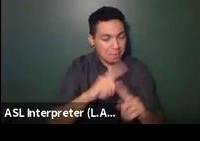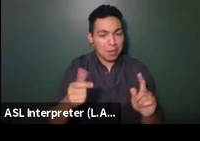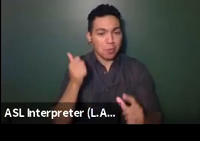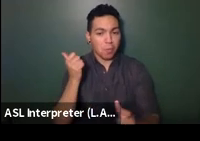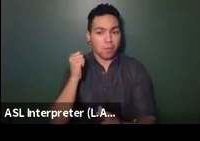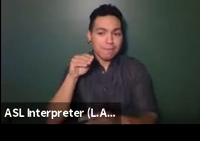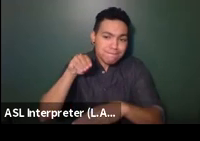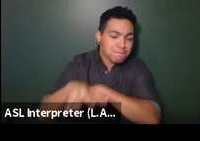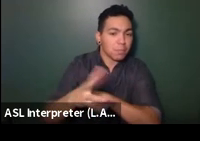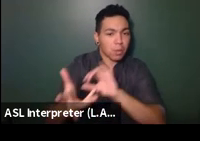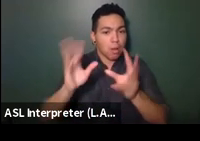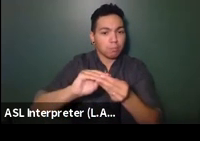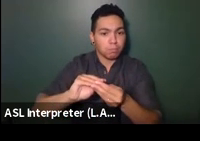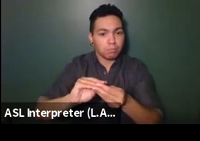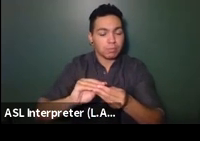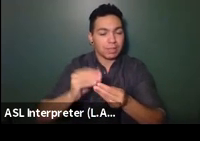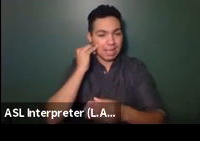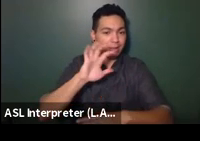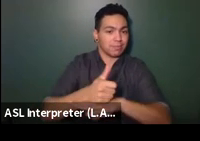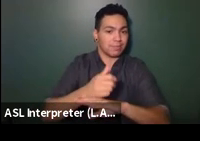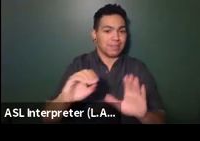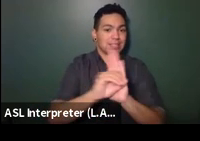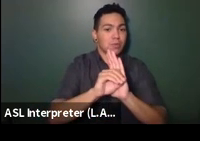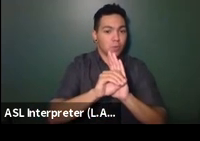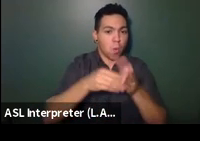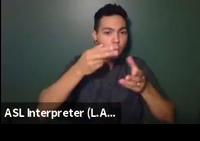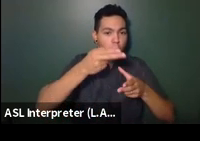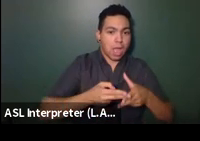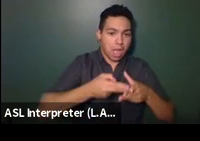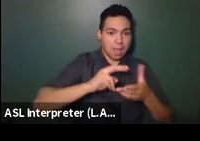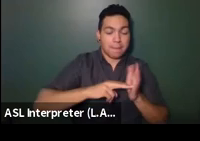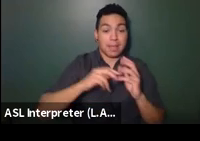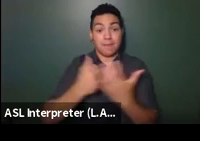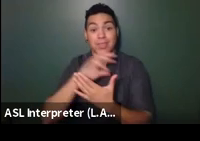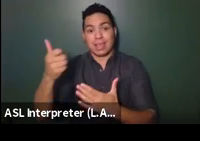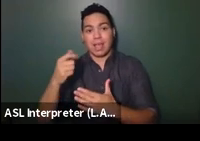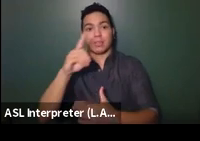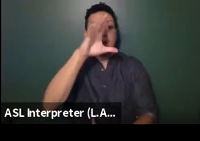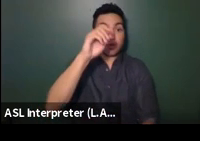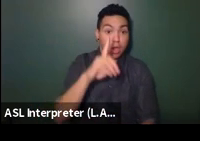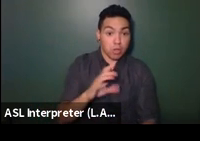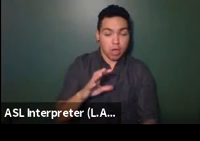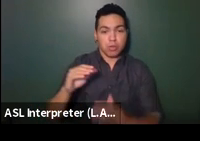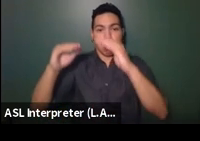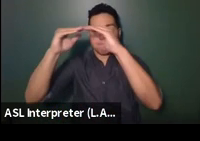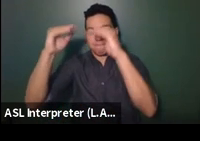ESD 189 - Amy Colburn: If I put zero in as the wait. It's now we're zero percent and the rest of the hundred percent gets distributed across the other categories.